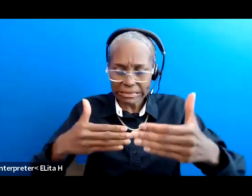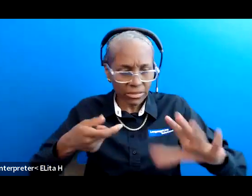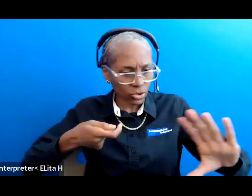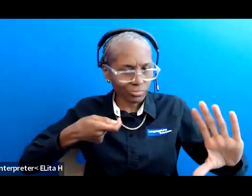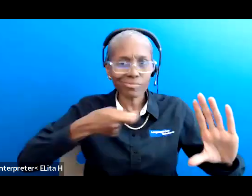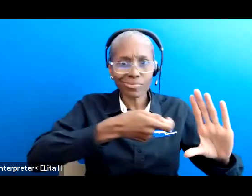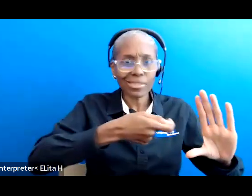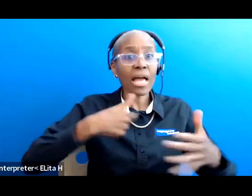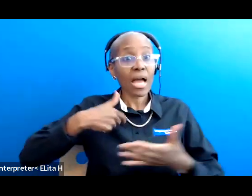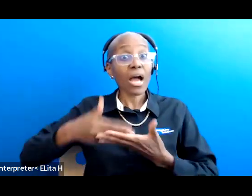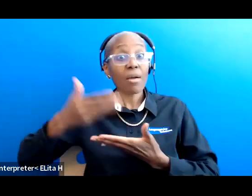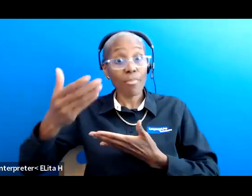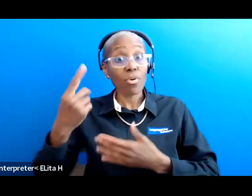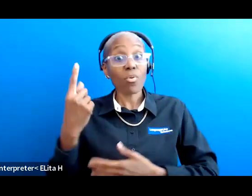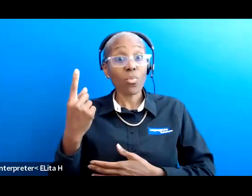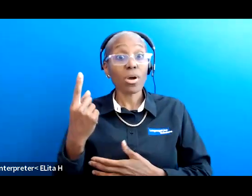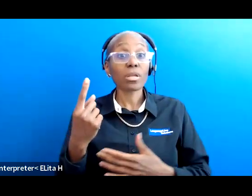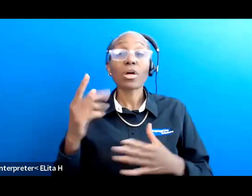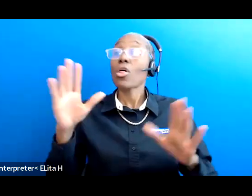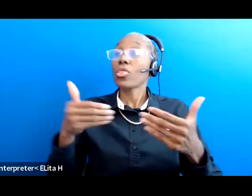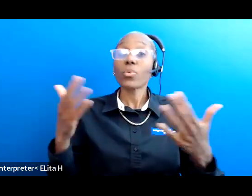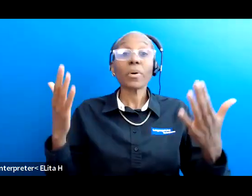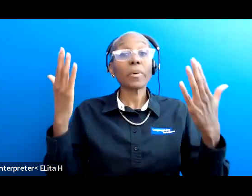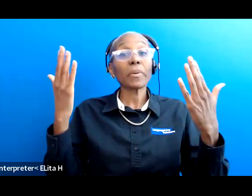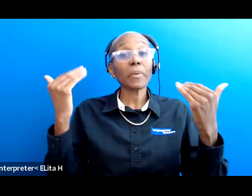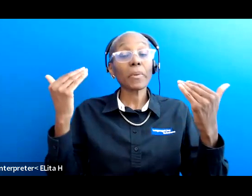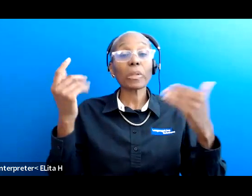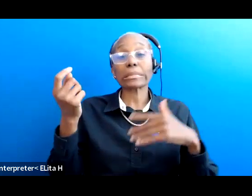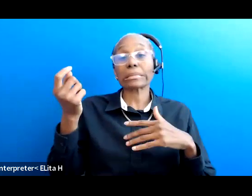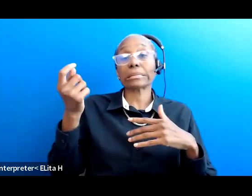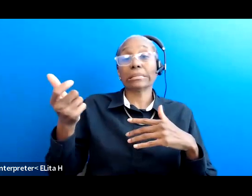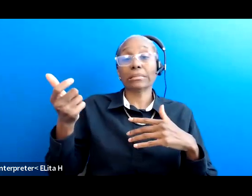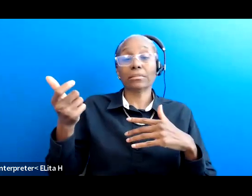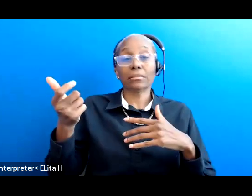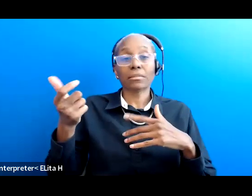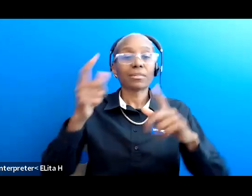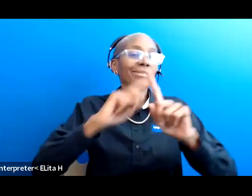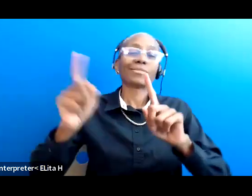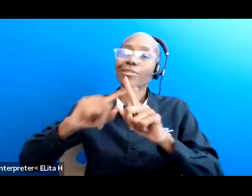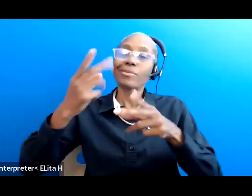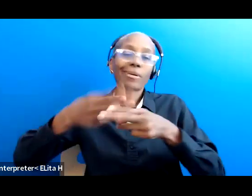I bought one, it cooled the room a little bit for a while Different brands probably work differently.